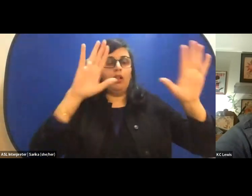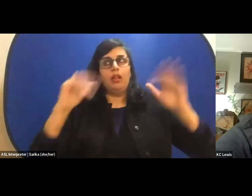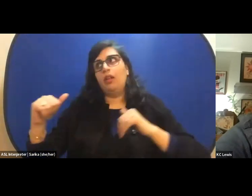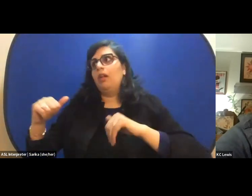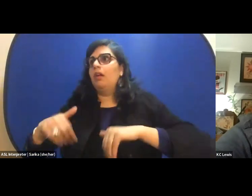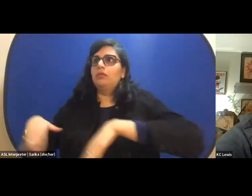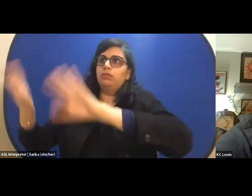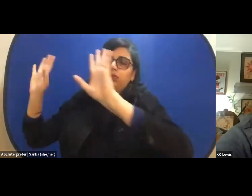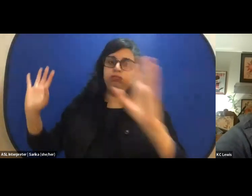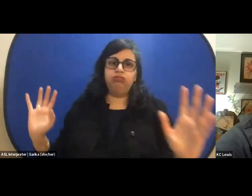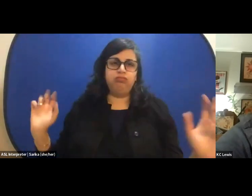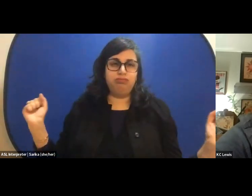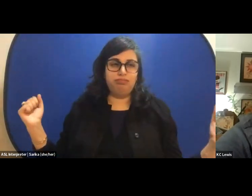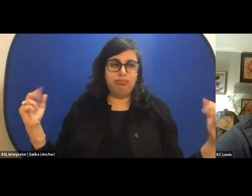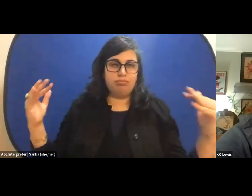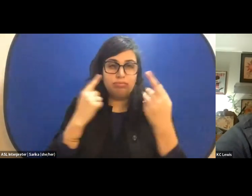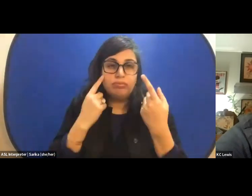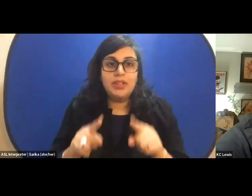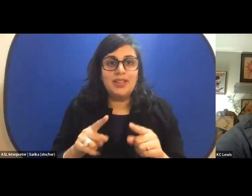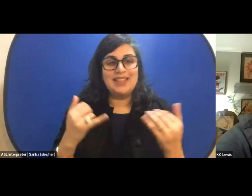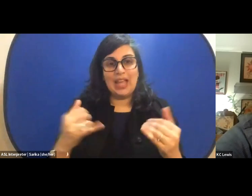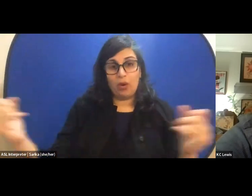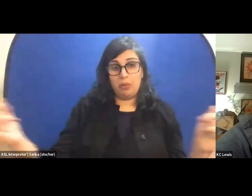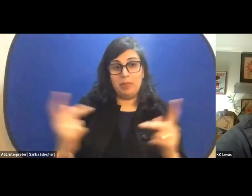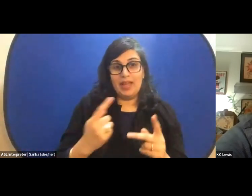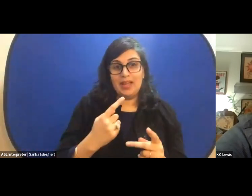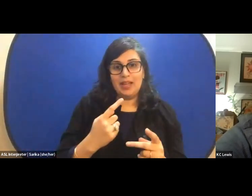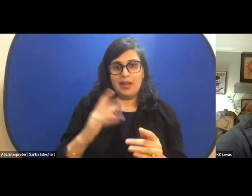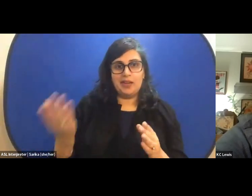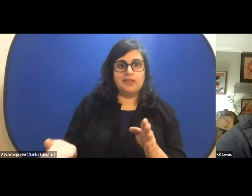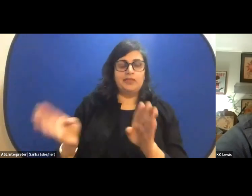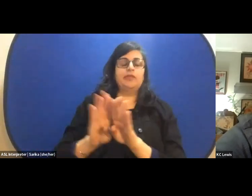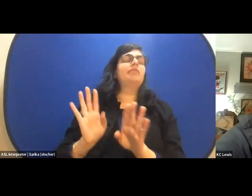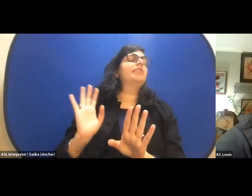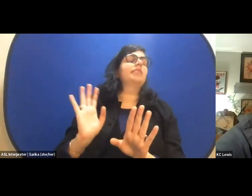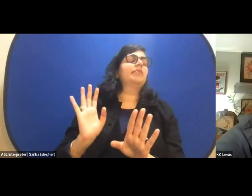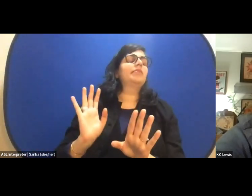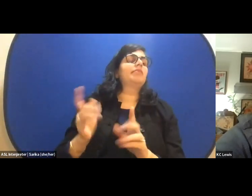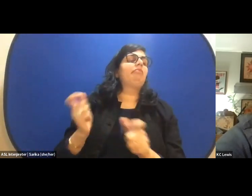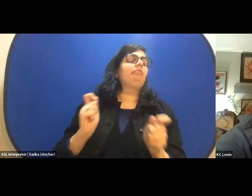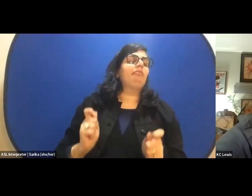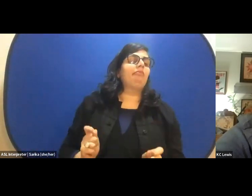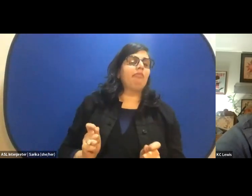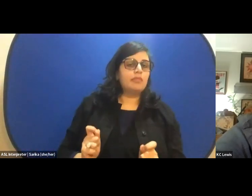people who originally said, well, meet us in the middle. We'll compromise and figure